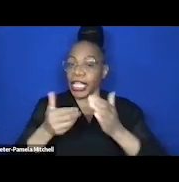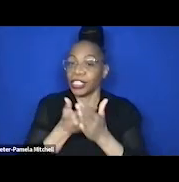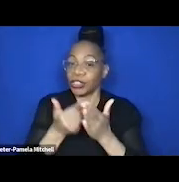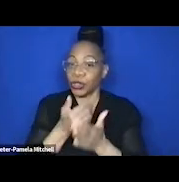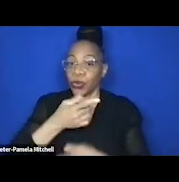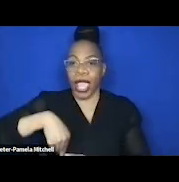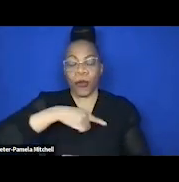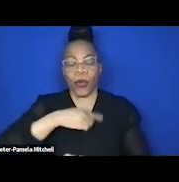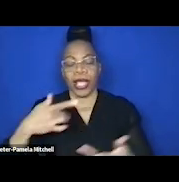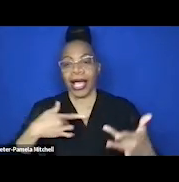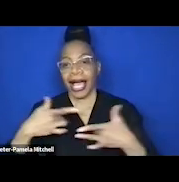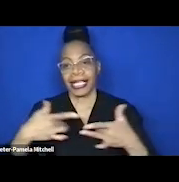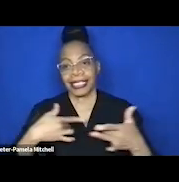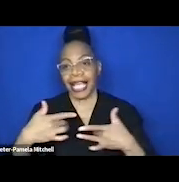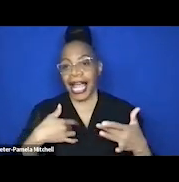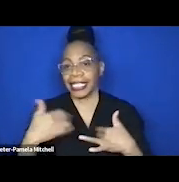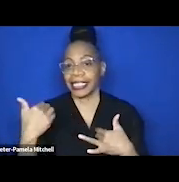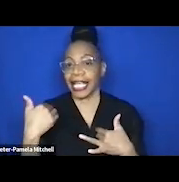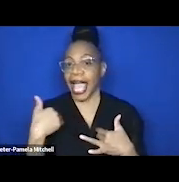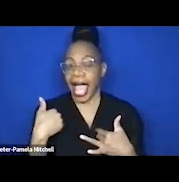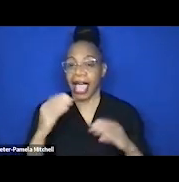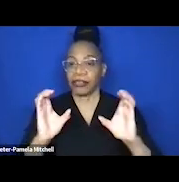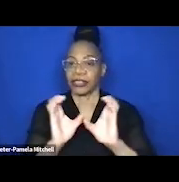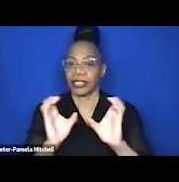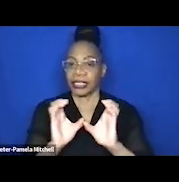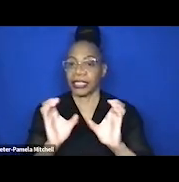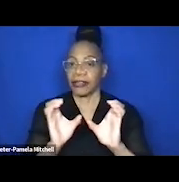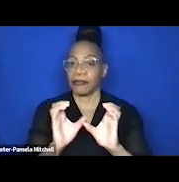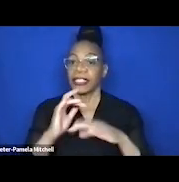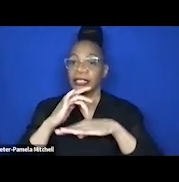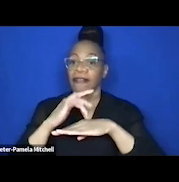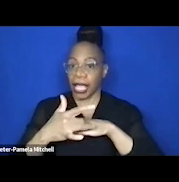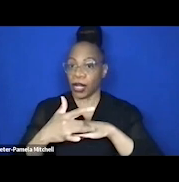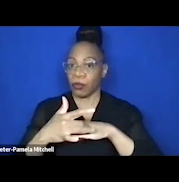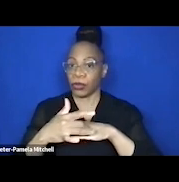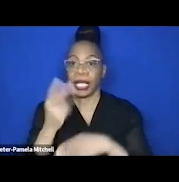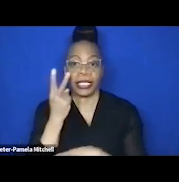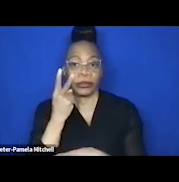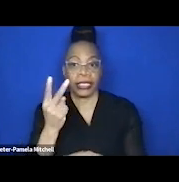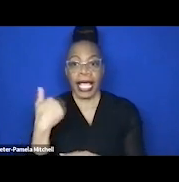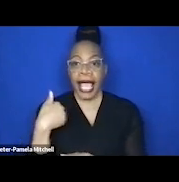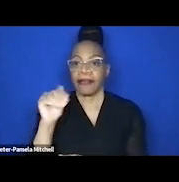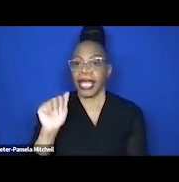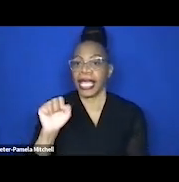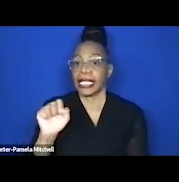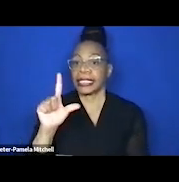to make certificates of joining available to you. As you can see, we have ASL interpretation today